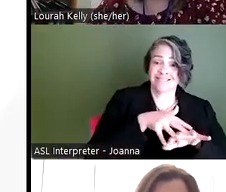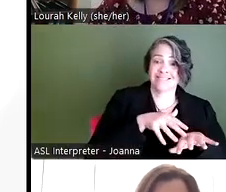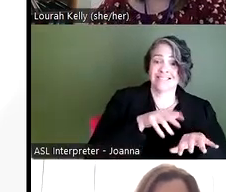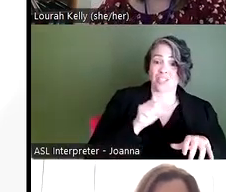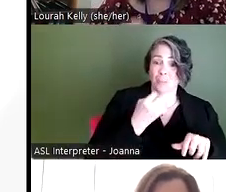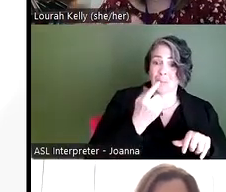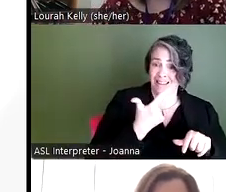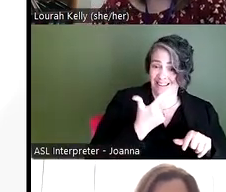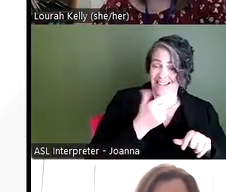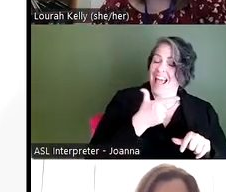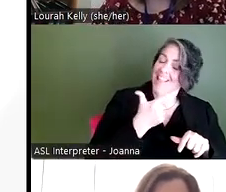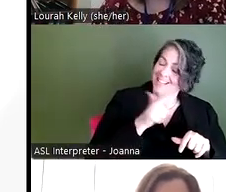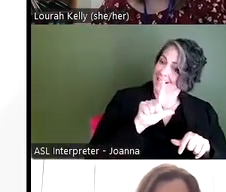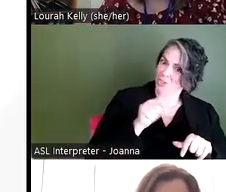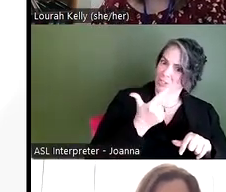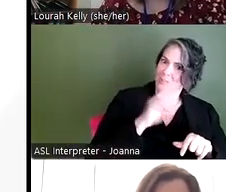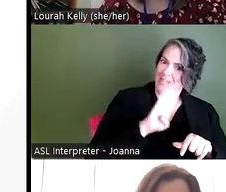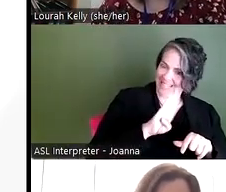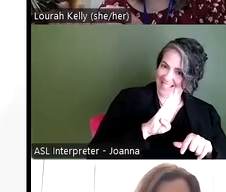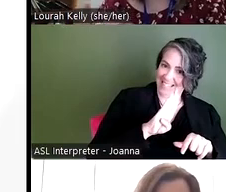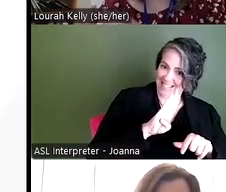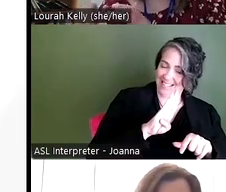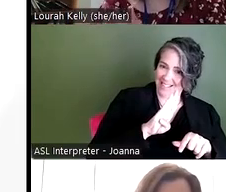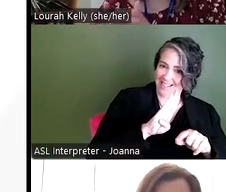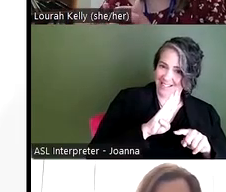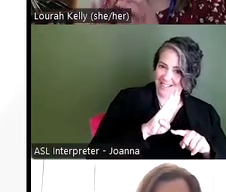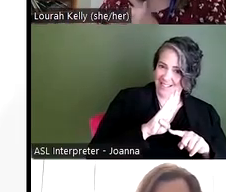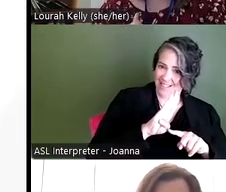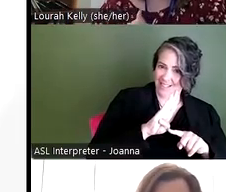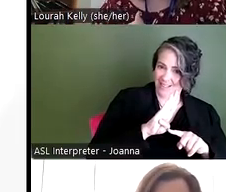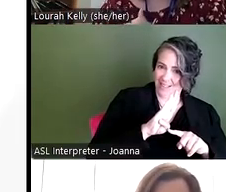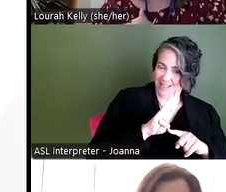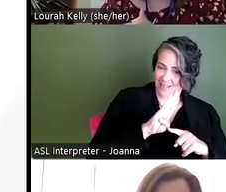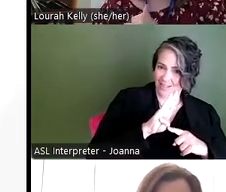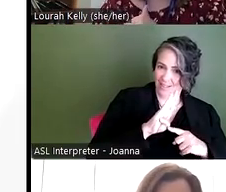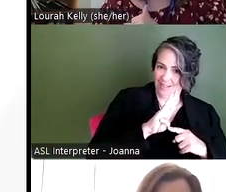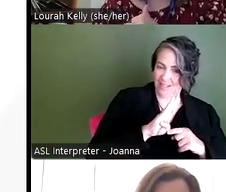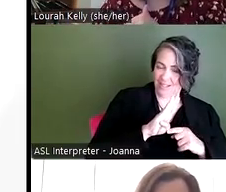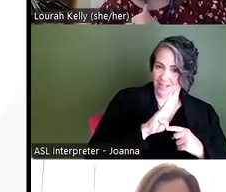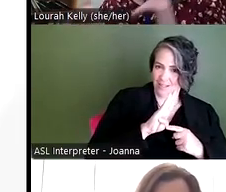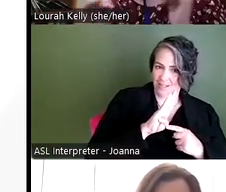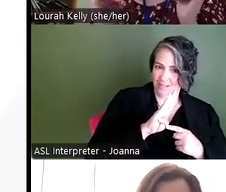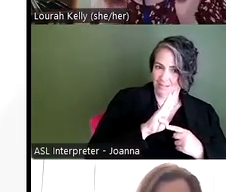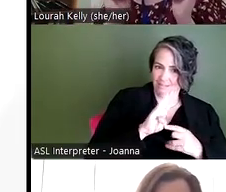compared to white heterosexual and compared to native heterosexual groups. So what this